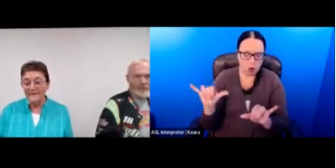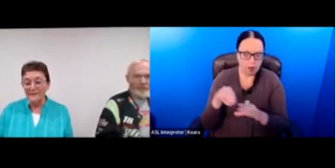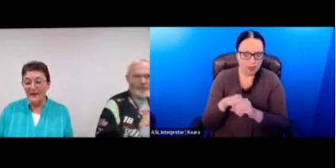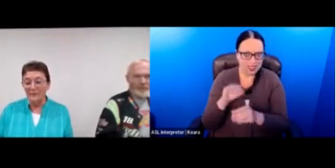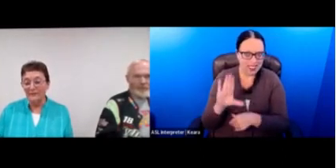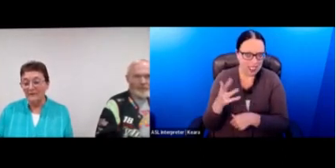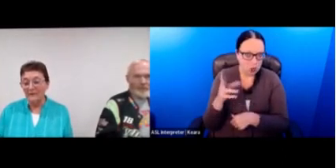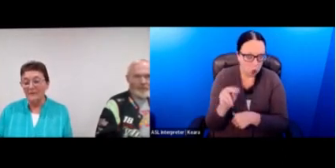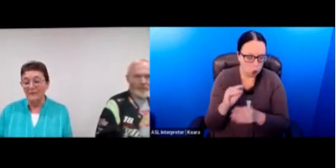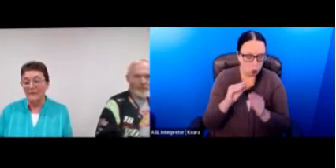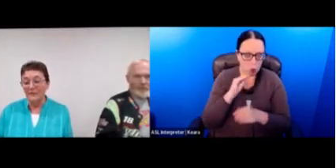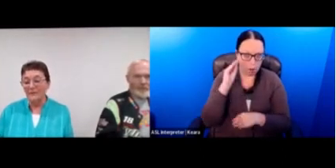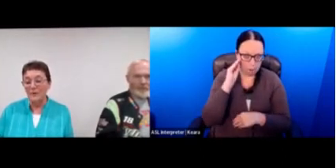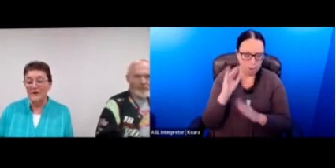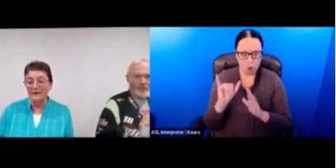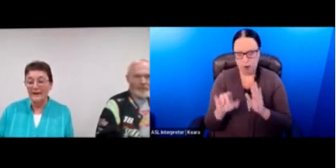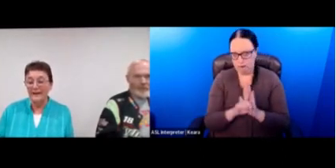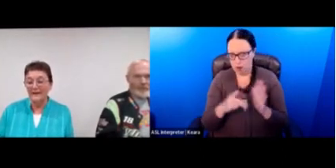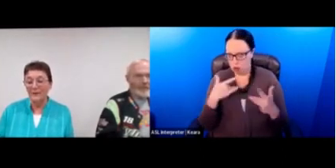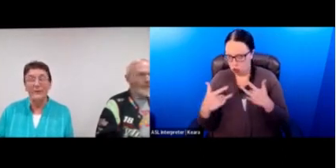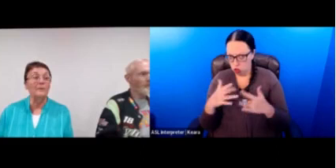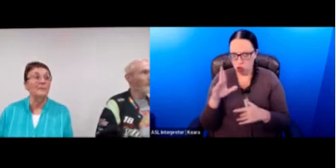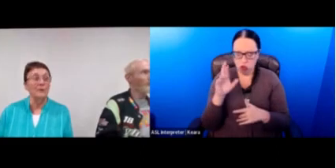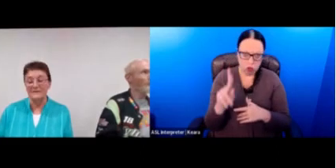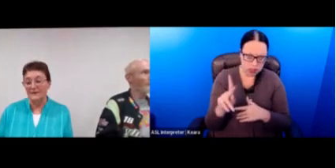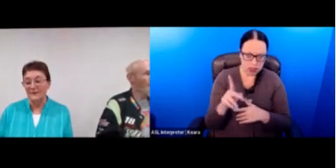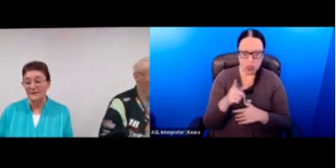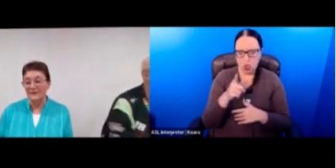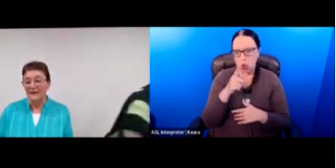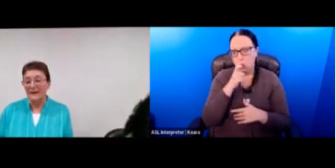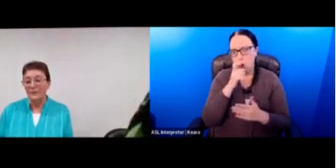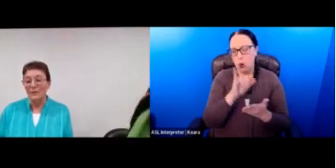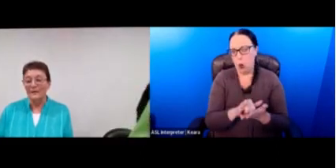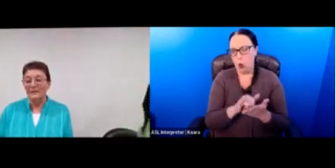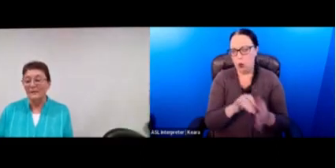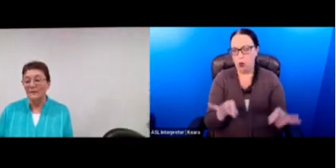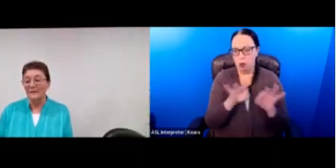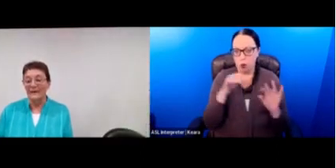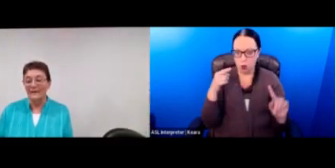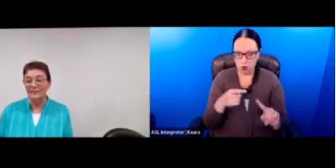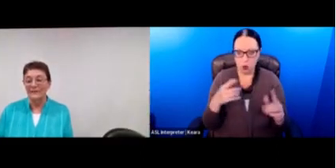identified what the concerns and the risk were and who they were important to, and what risks could be mitigated with